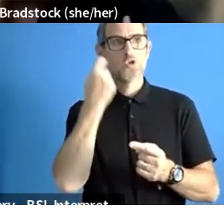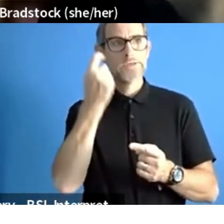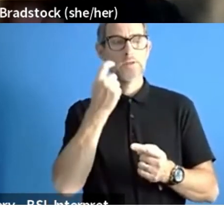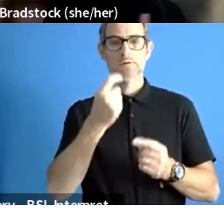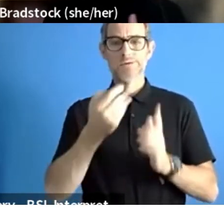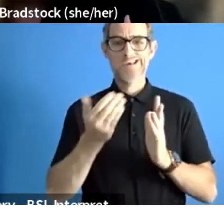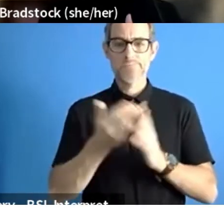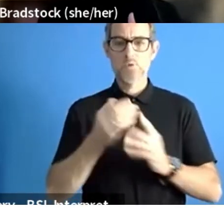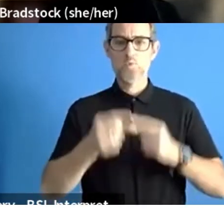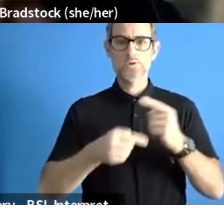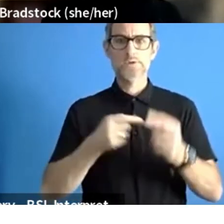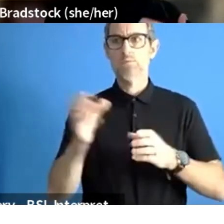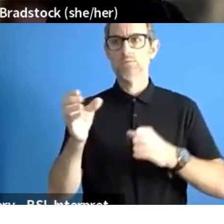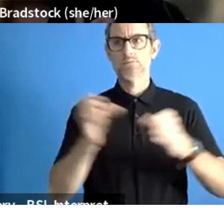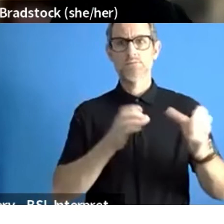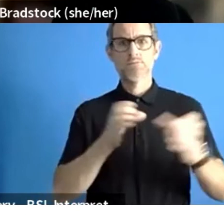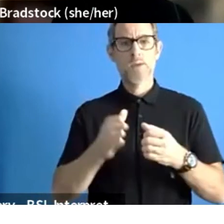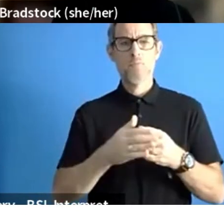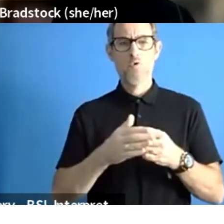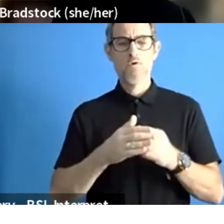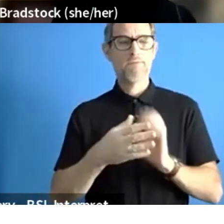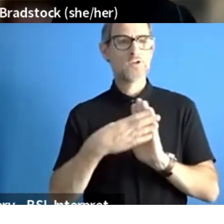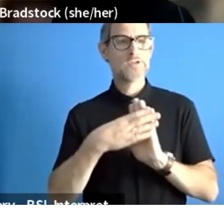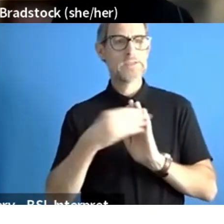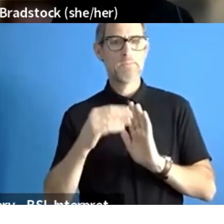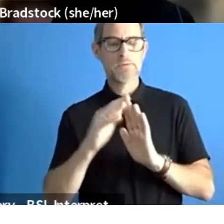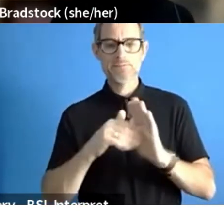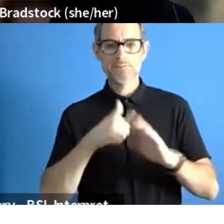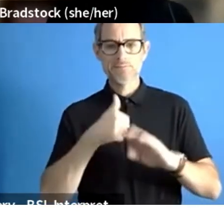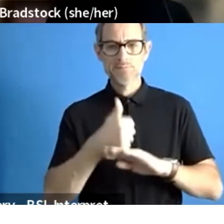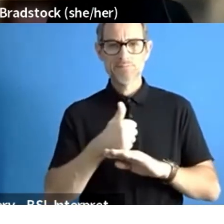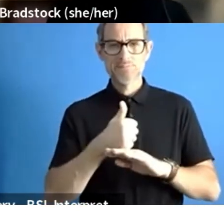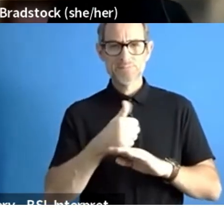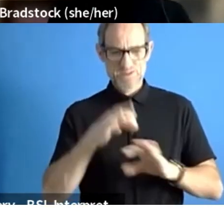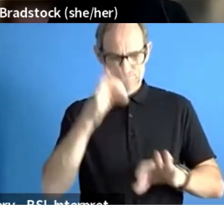basis, freaks, implementing some of these small changes that Rowena